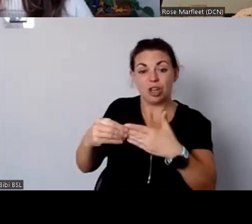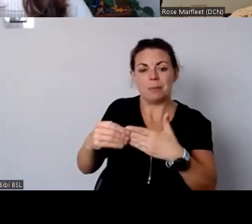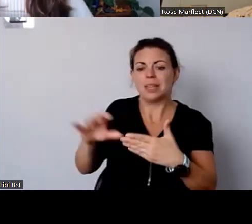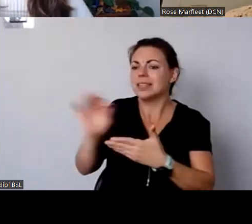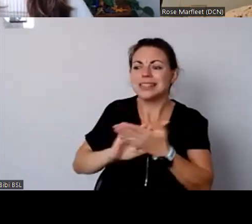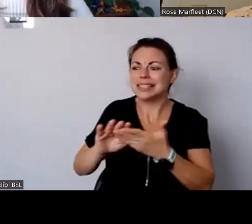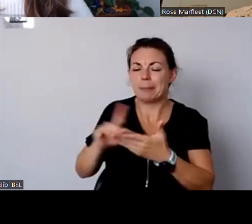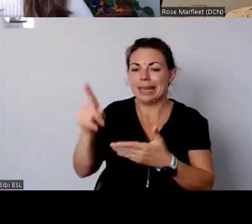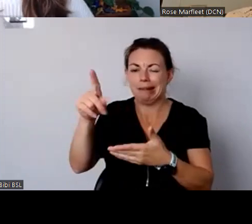higher up the list.